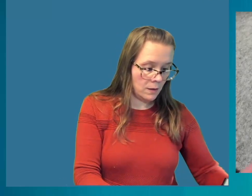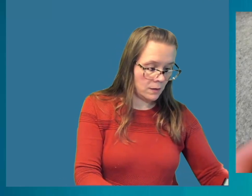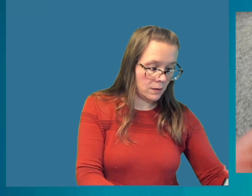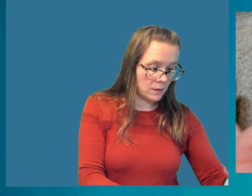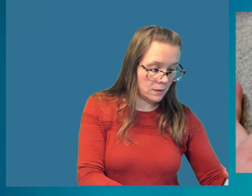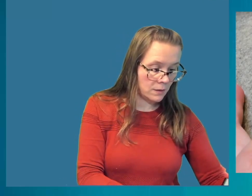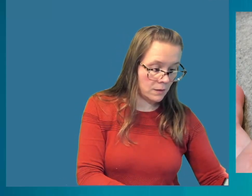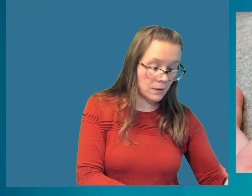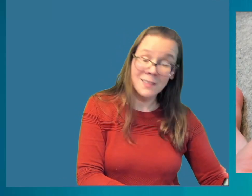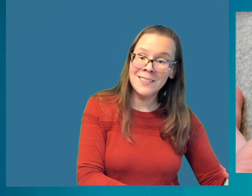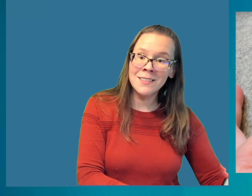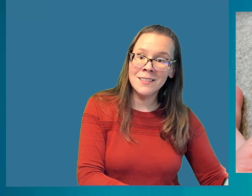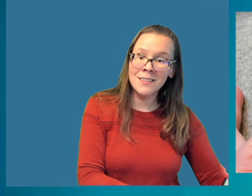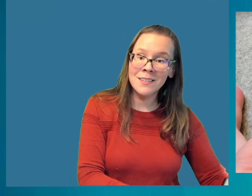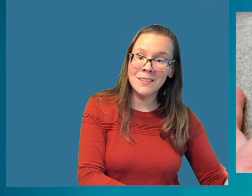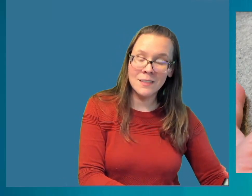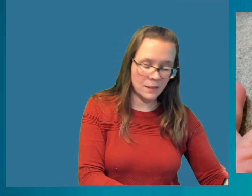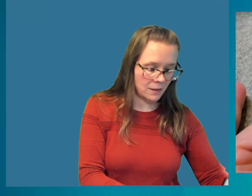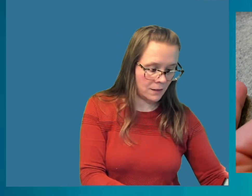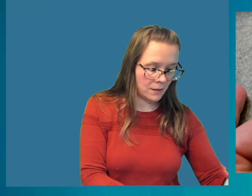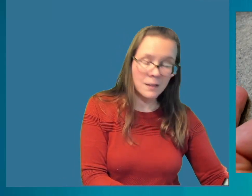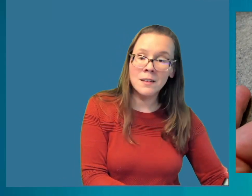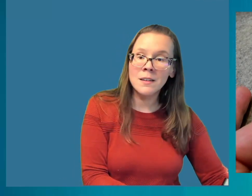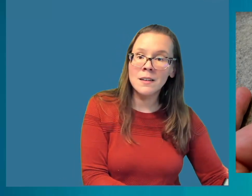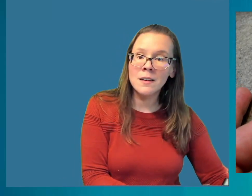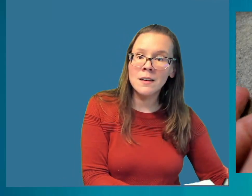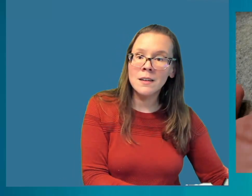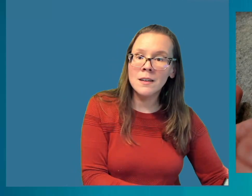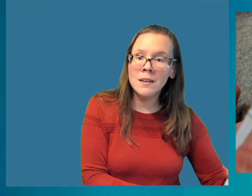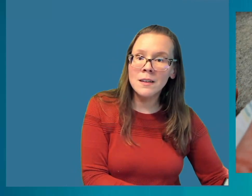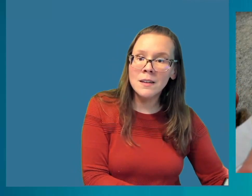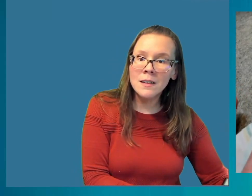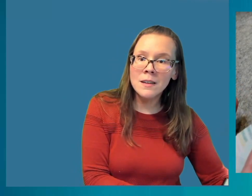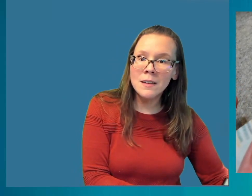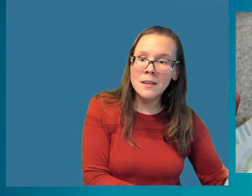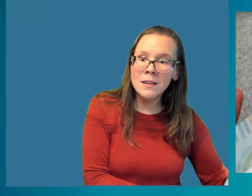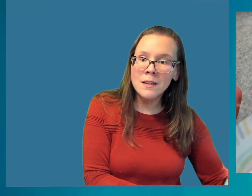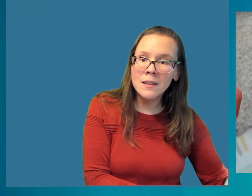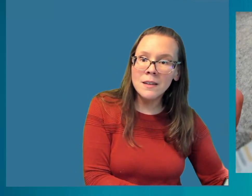So it dried that side up nice and fast, and you can see the edges are just slightly curving